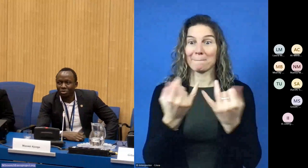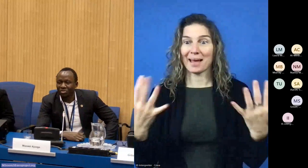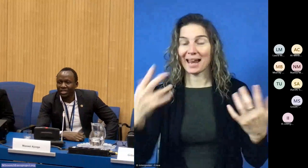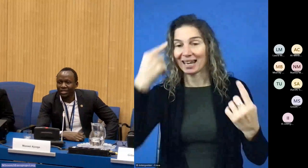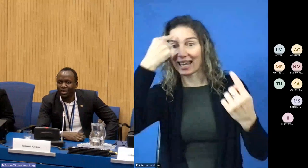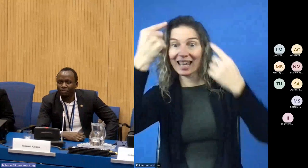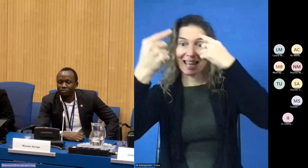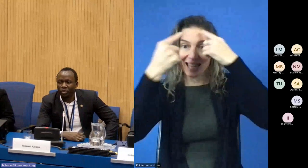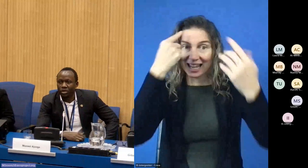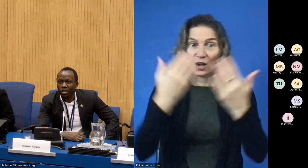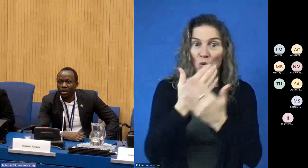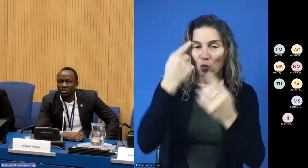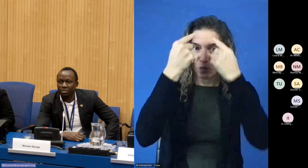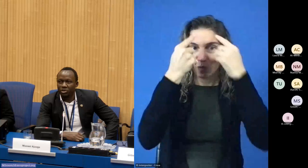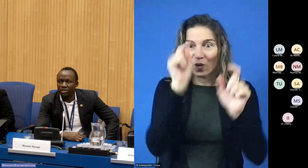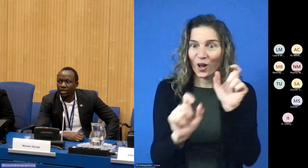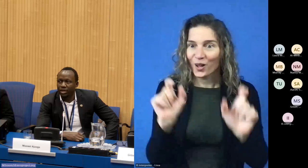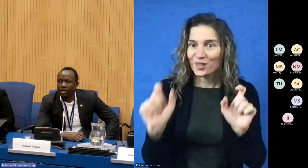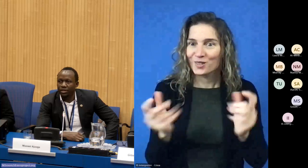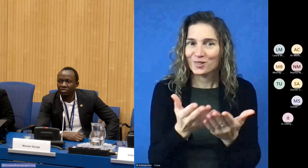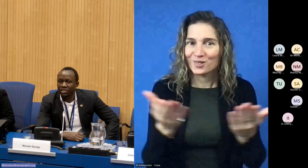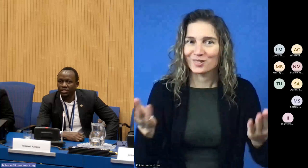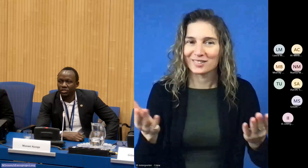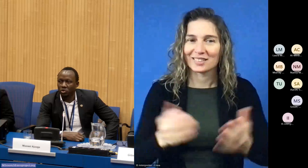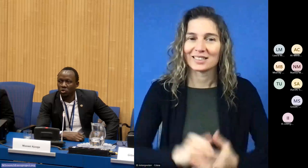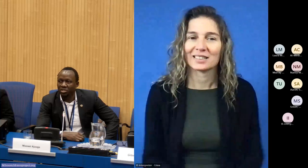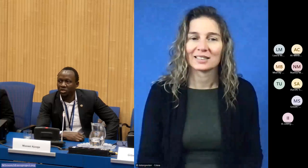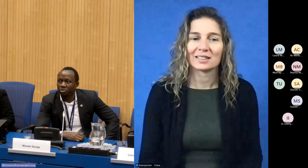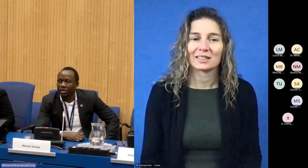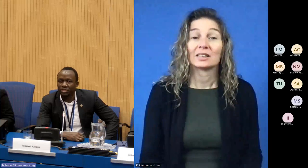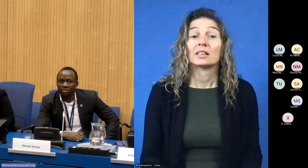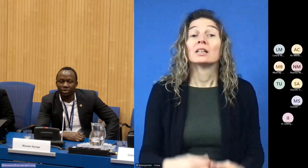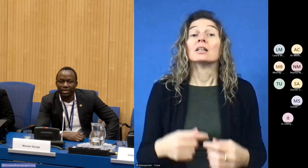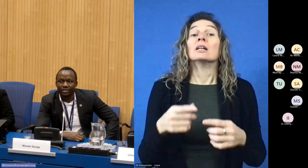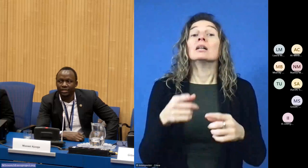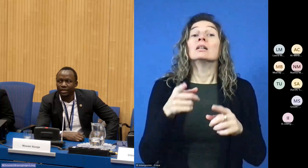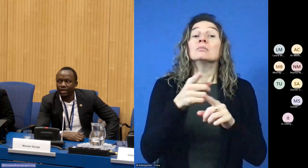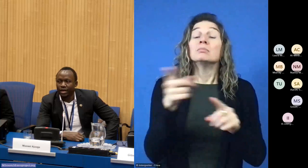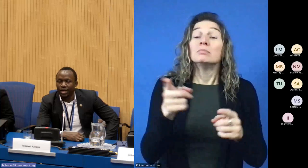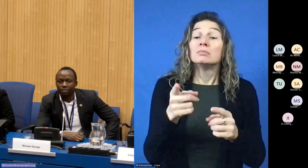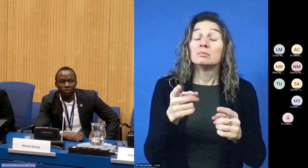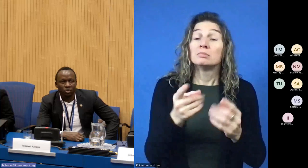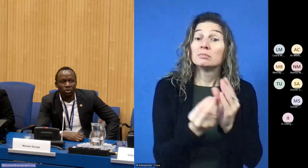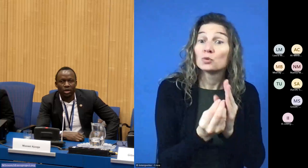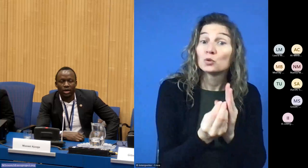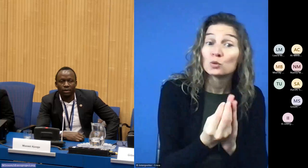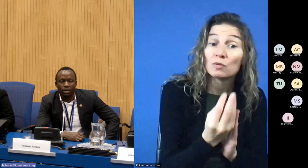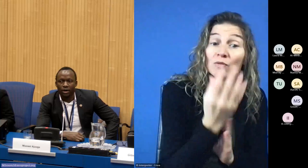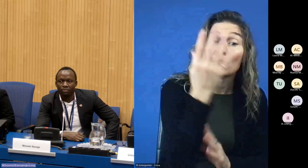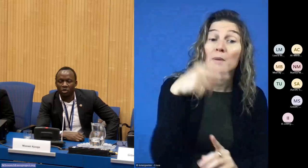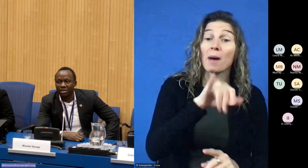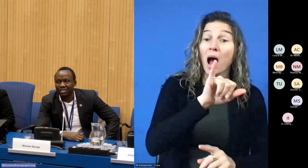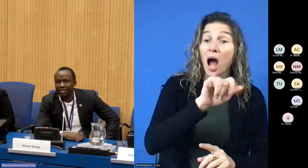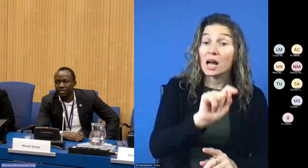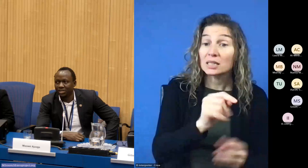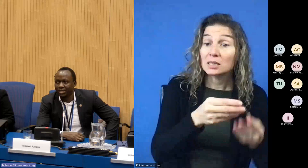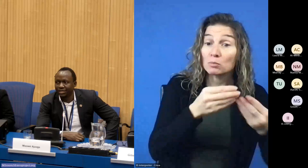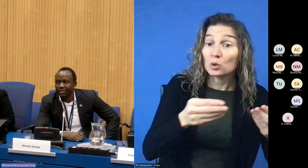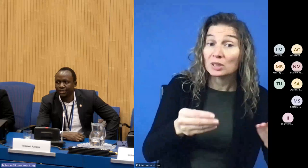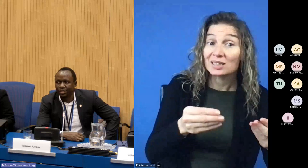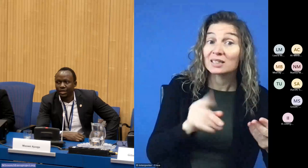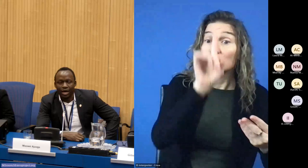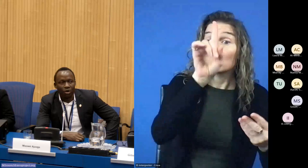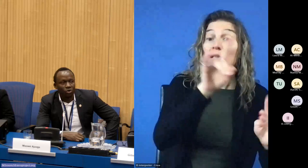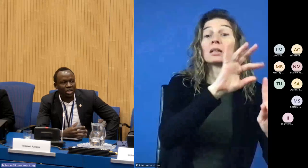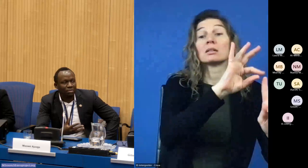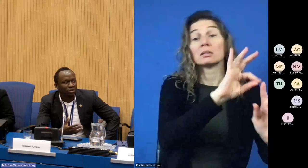we support innovators who developed A-T products through human centred testing. We would be happy